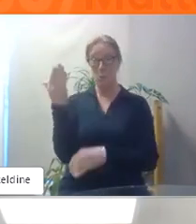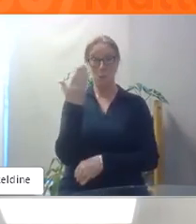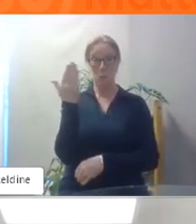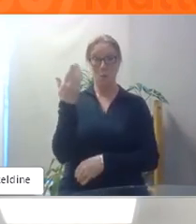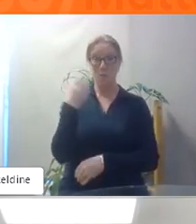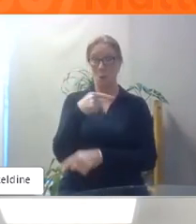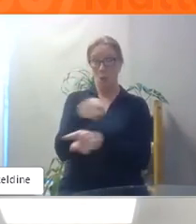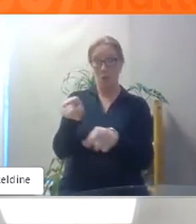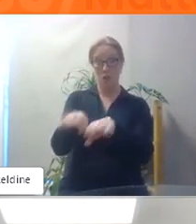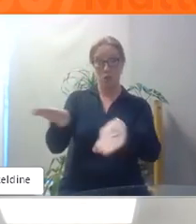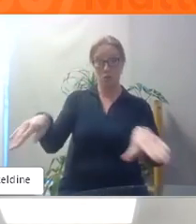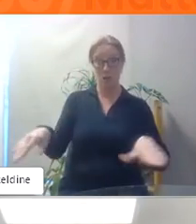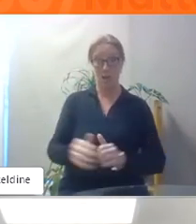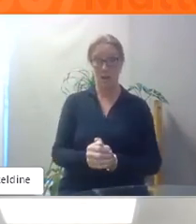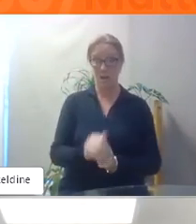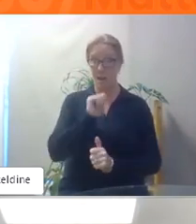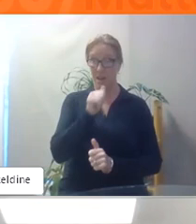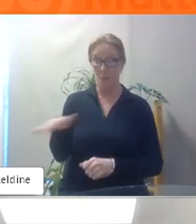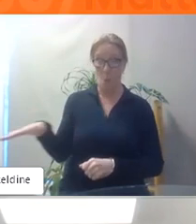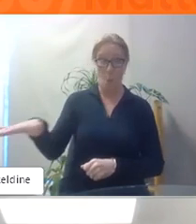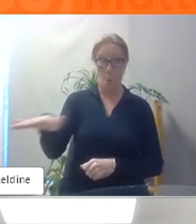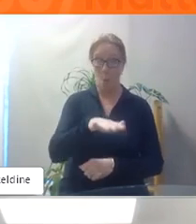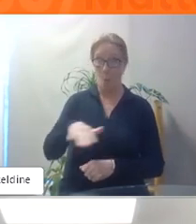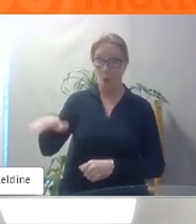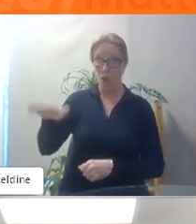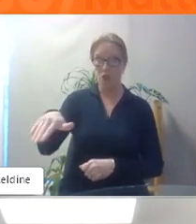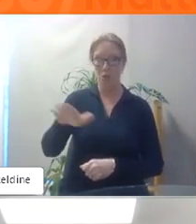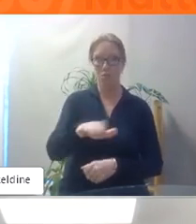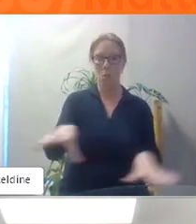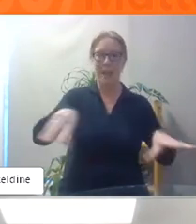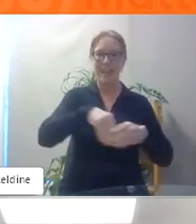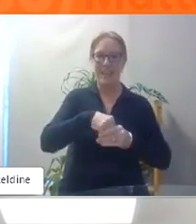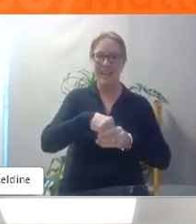children, if all these children were part of a learning community,